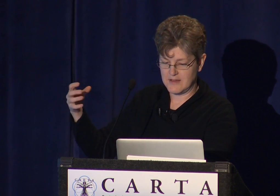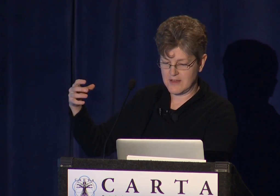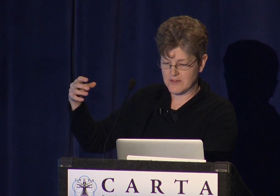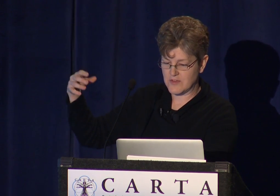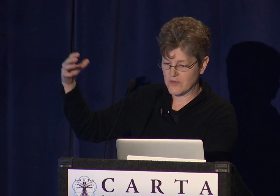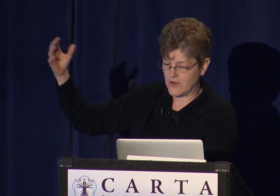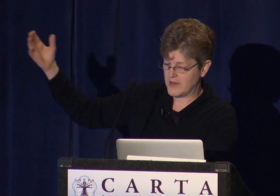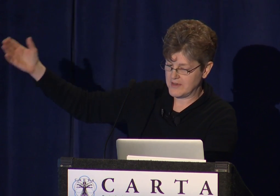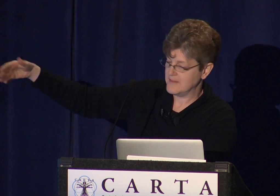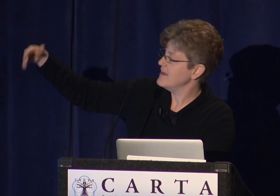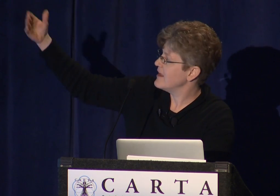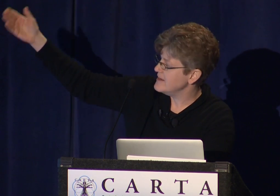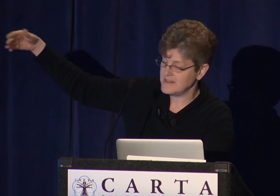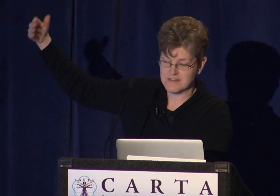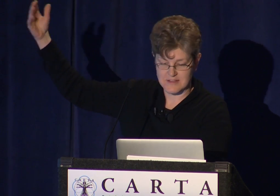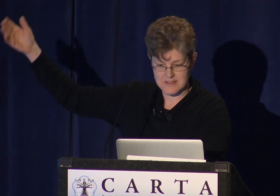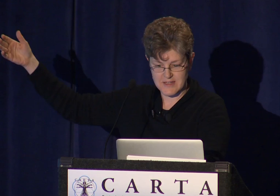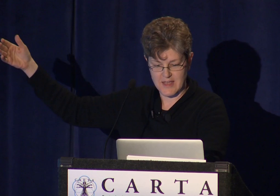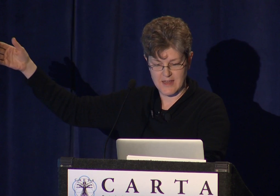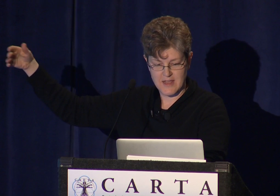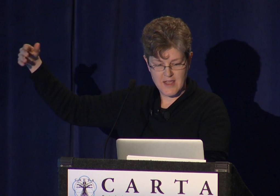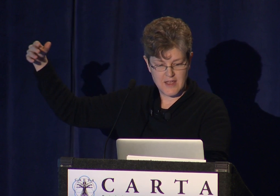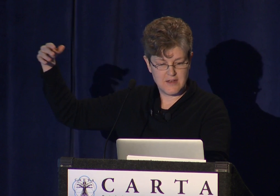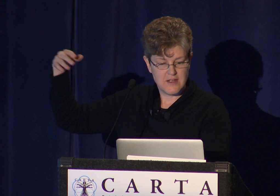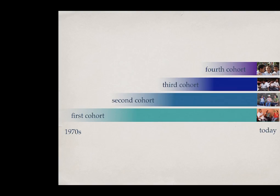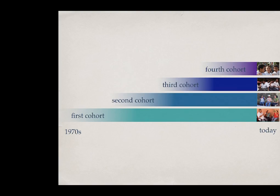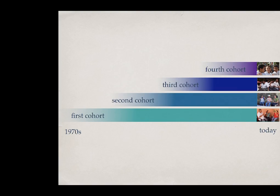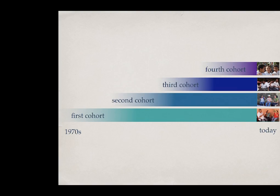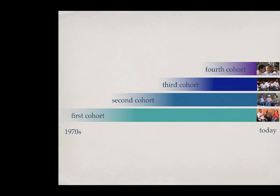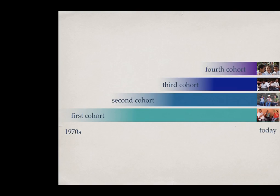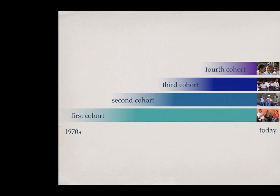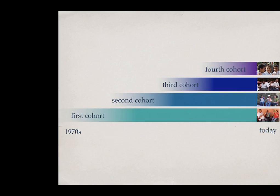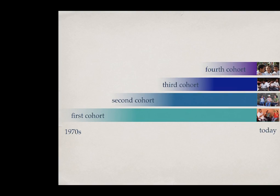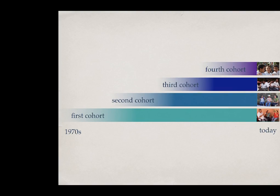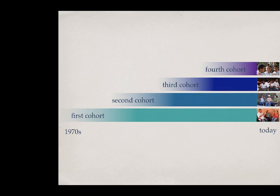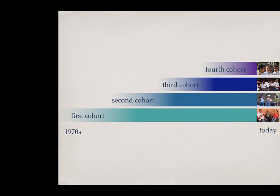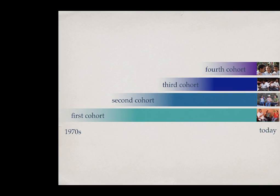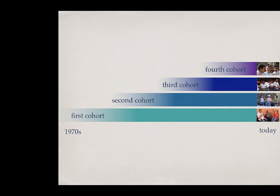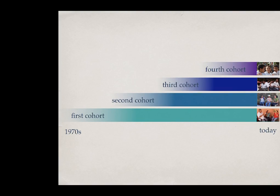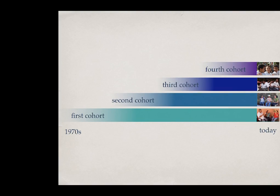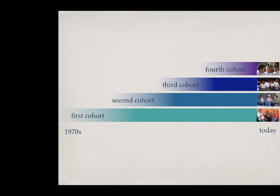And so, on in the 90s and today, and we know these changes occurred when they're